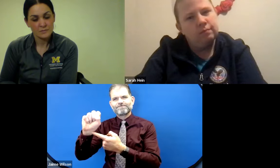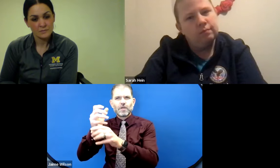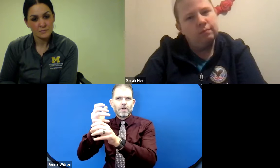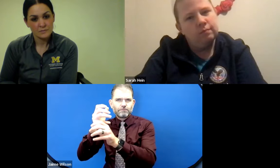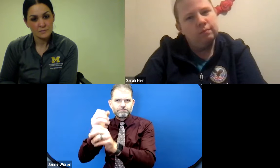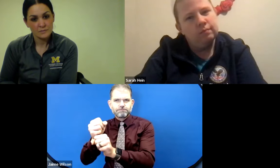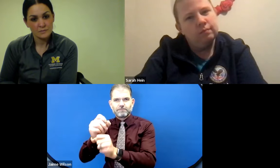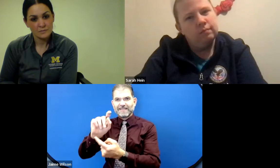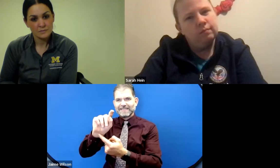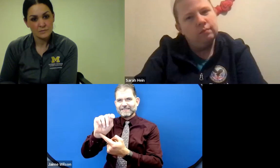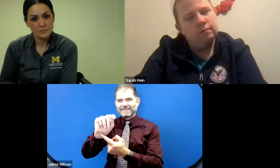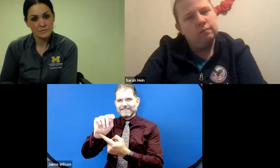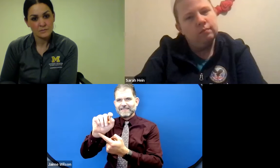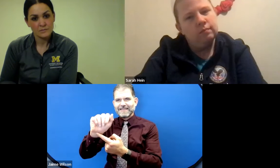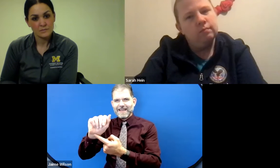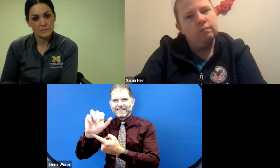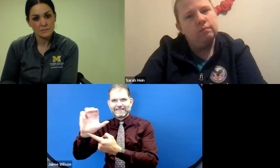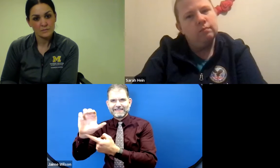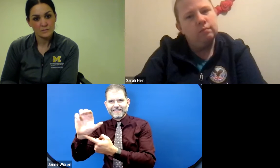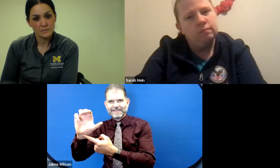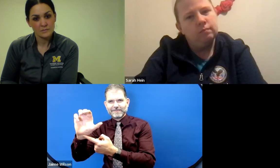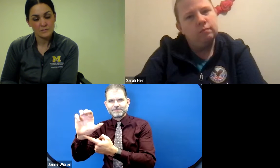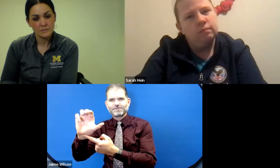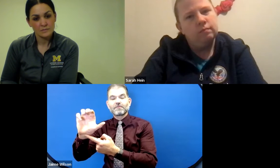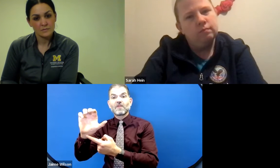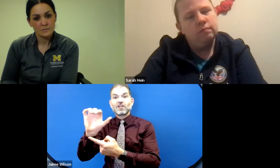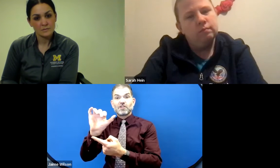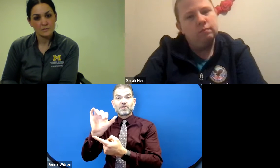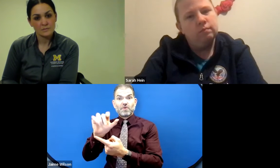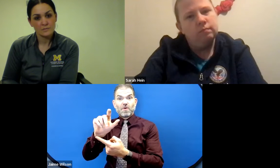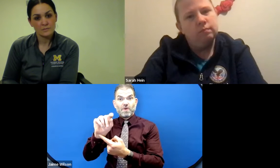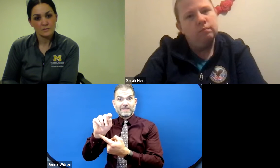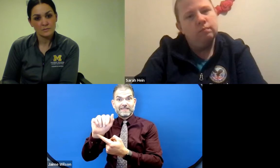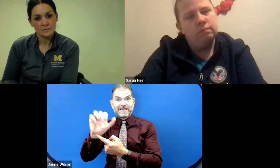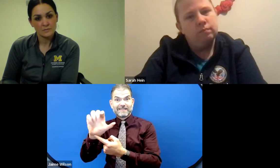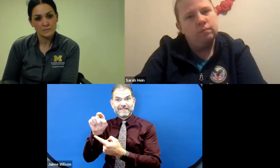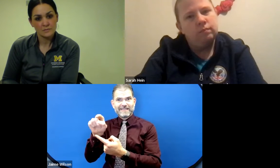ASL Interpreter: cortices ASL Interpreter: which we know is Tac. We refer to as Tac.